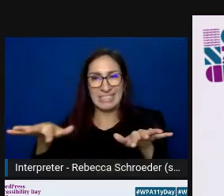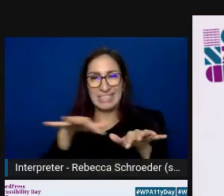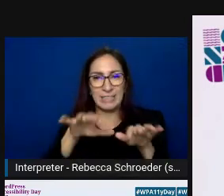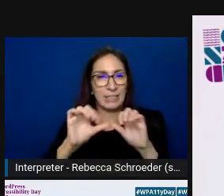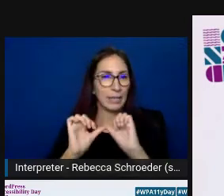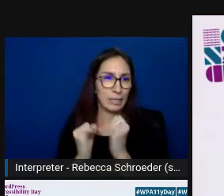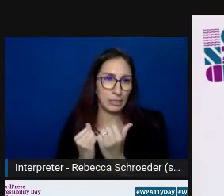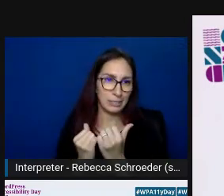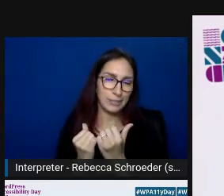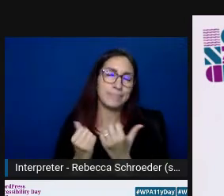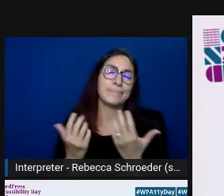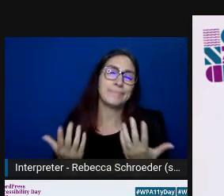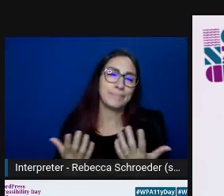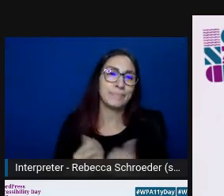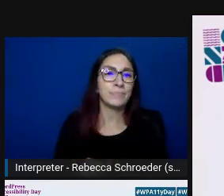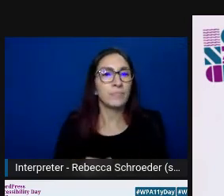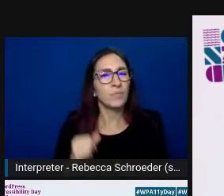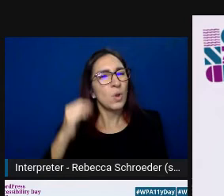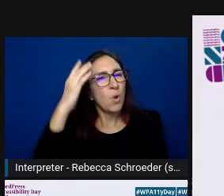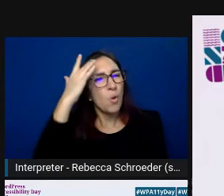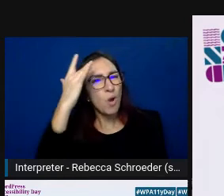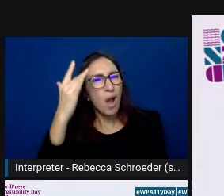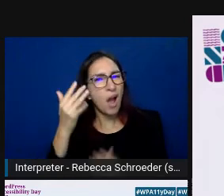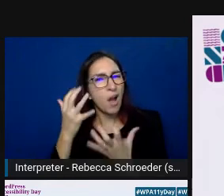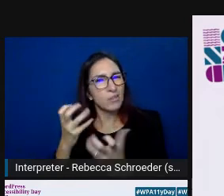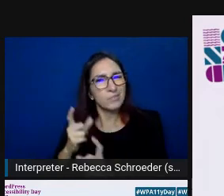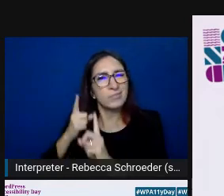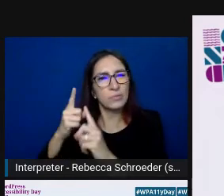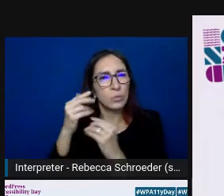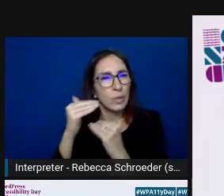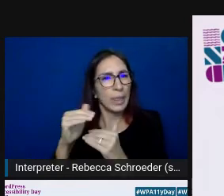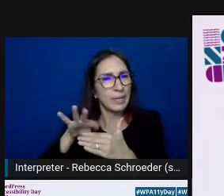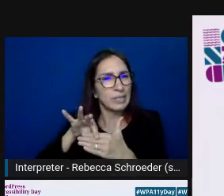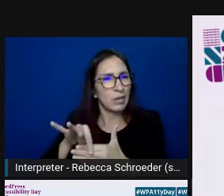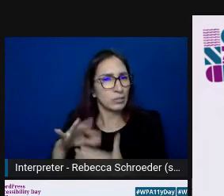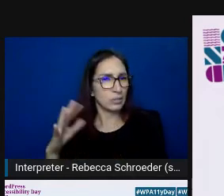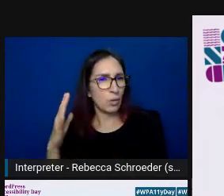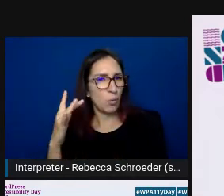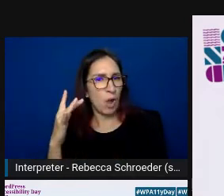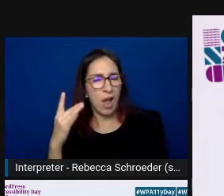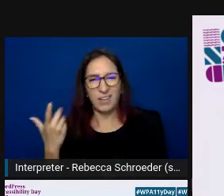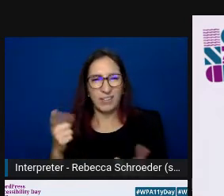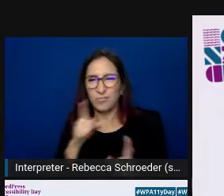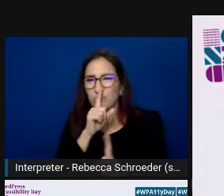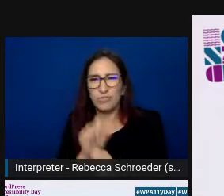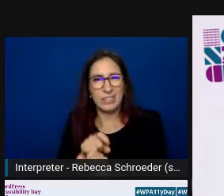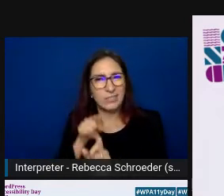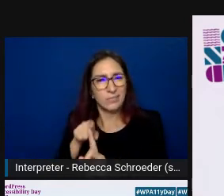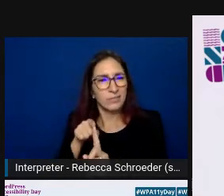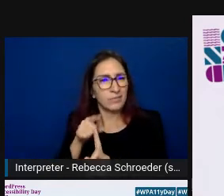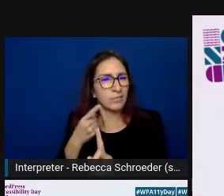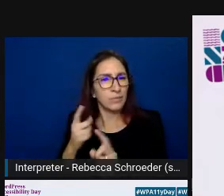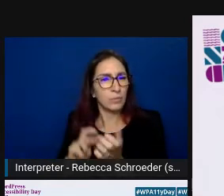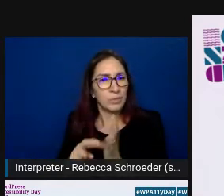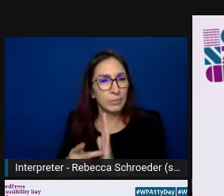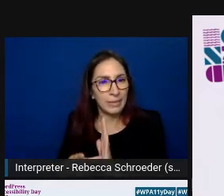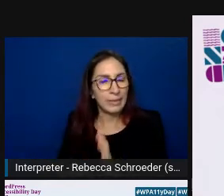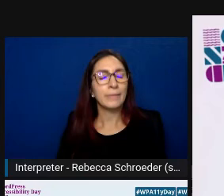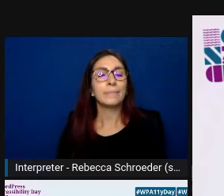Why would we want to do that, and what does that mean? When we were talking about the site builders, we're talking about